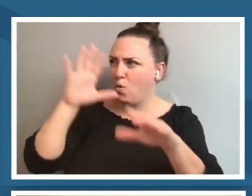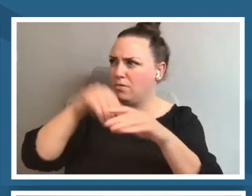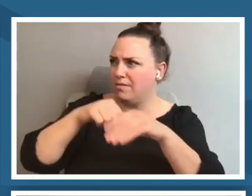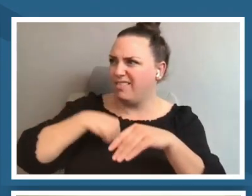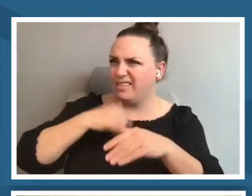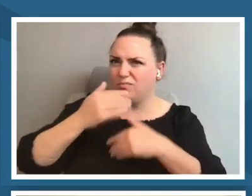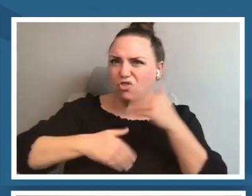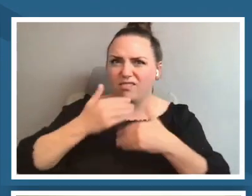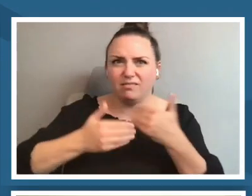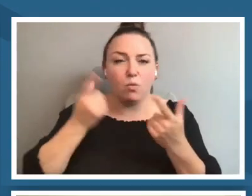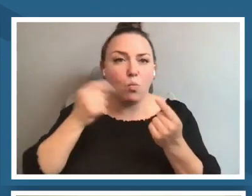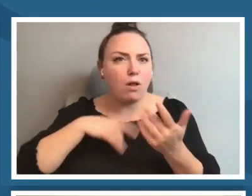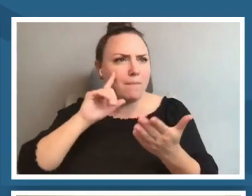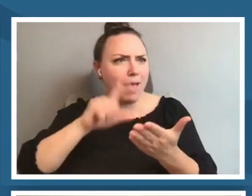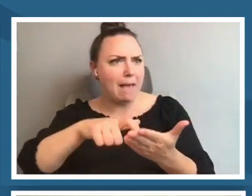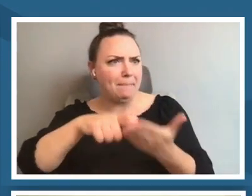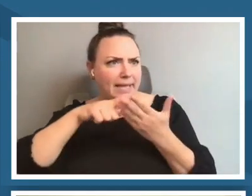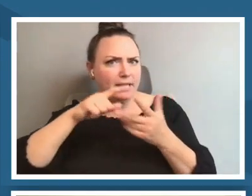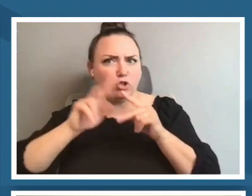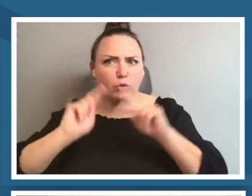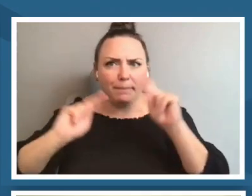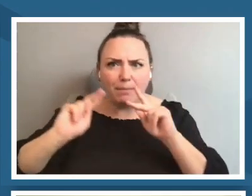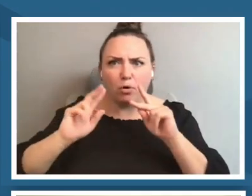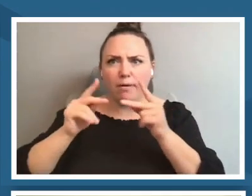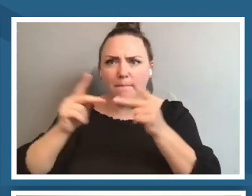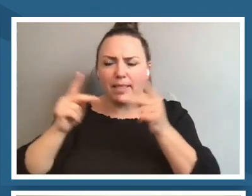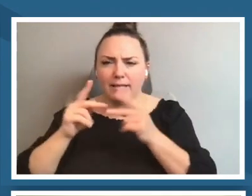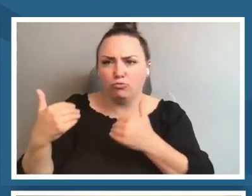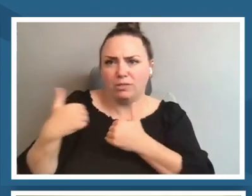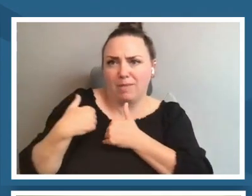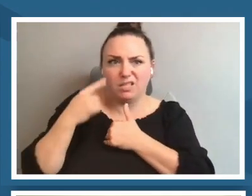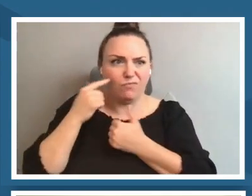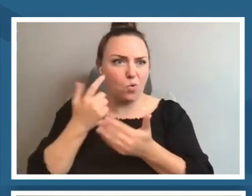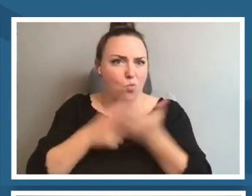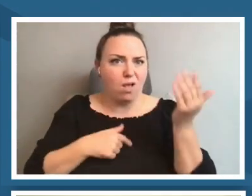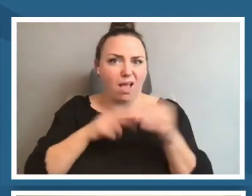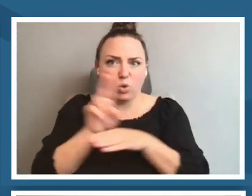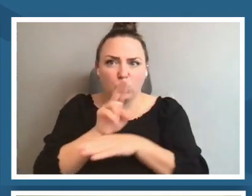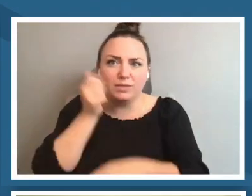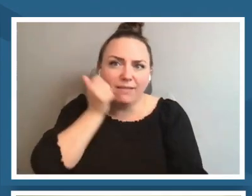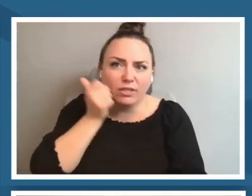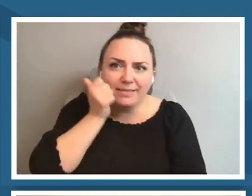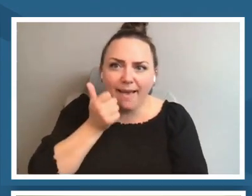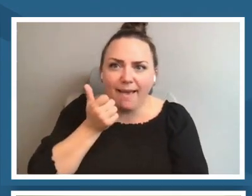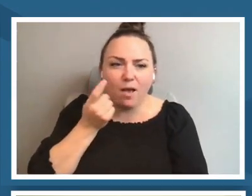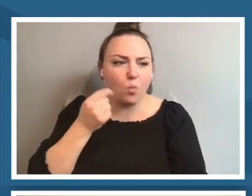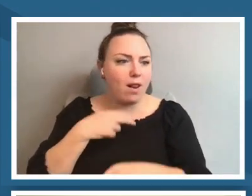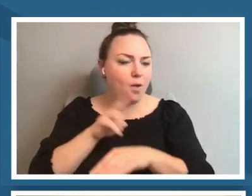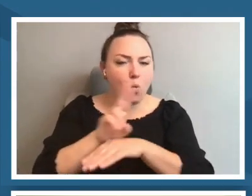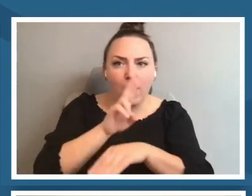to the people and the places responsible for the things i i use i wear